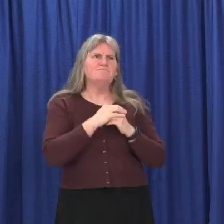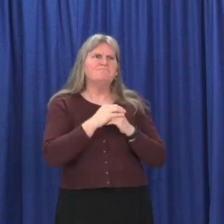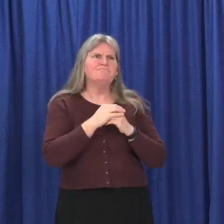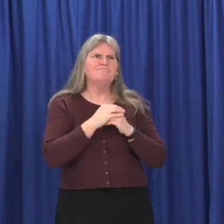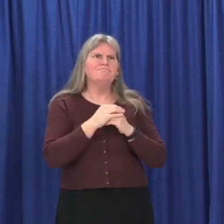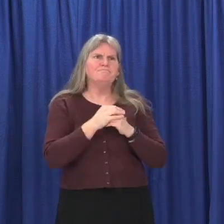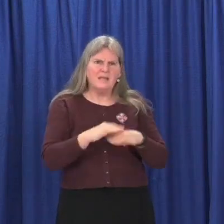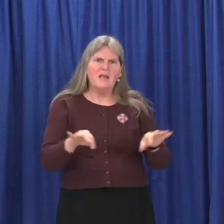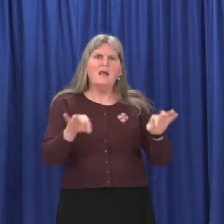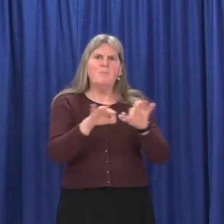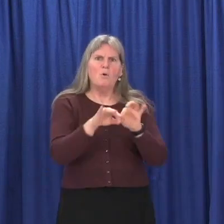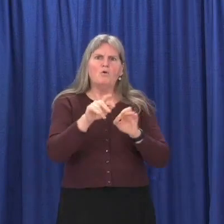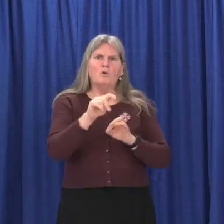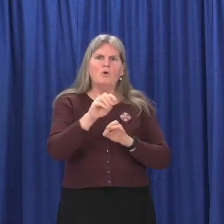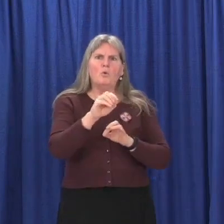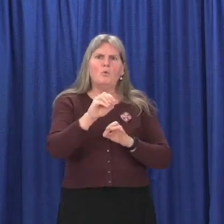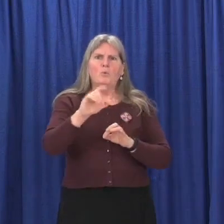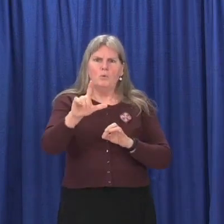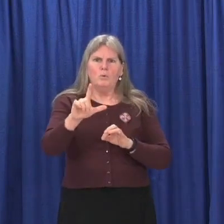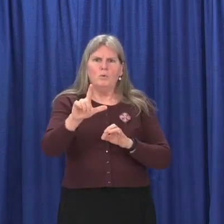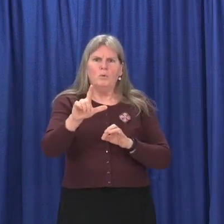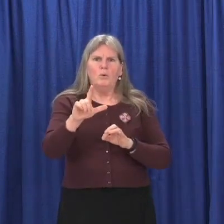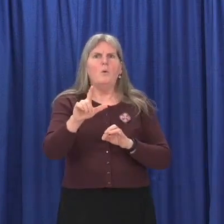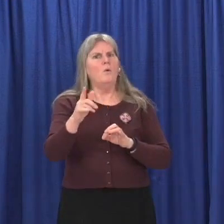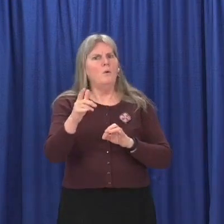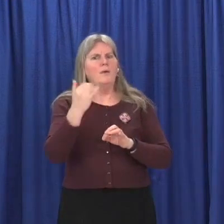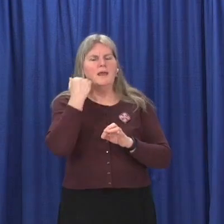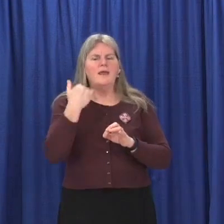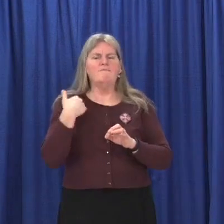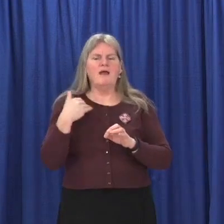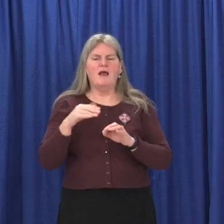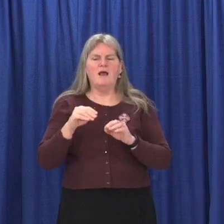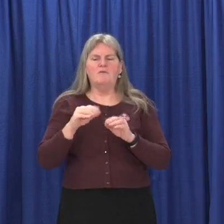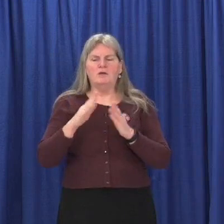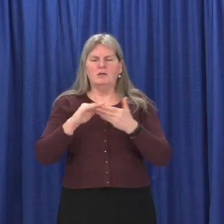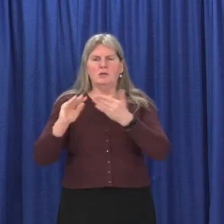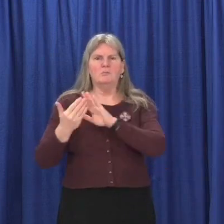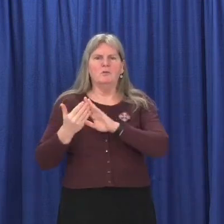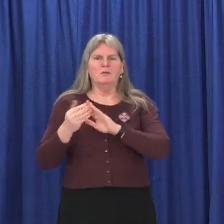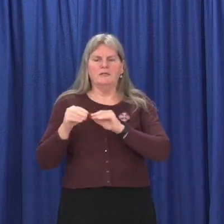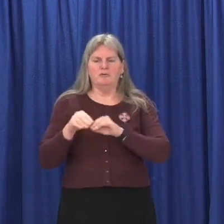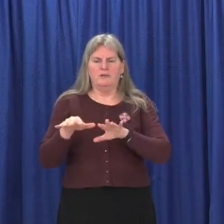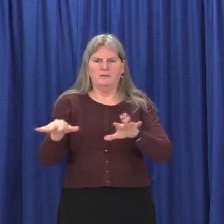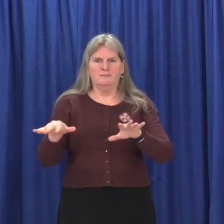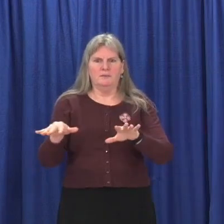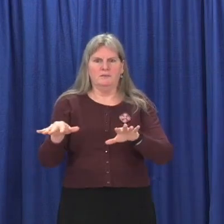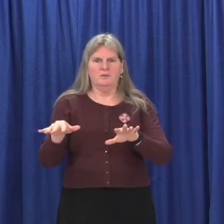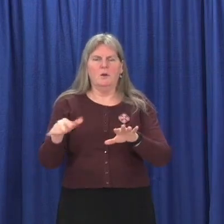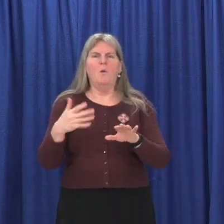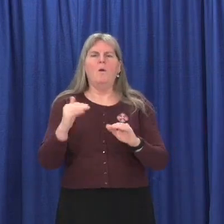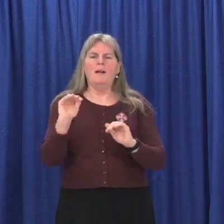and they're effective when there's community transmission. And this is because we're trying to vary, we need to take a lot